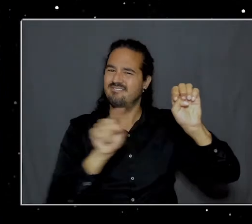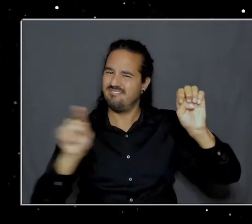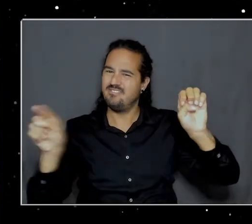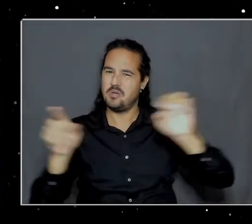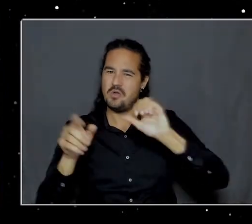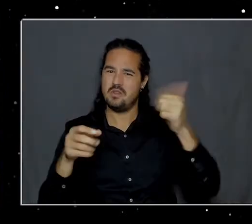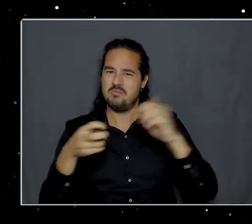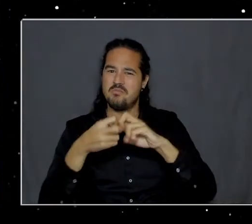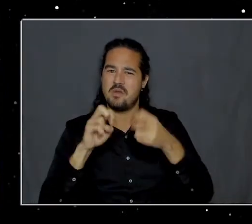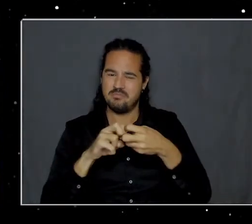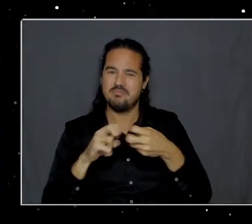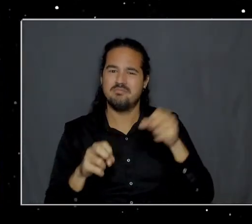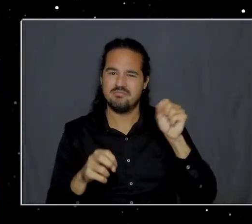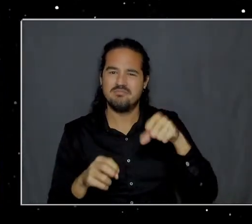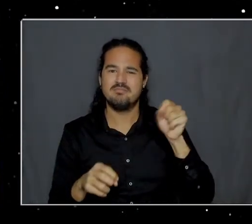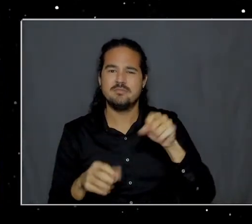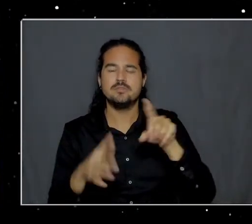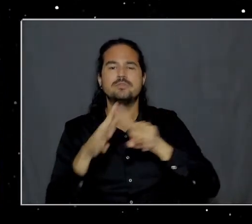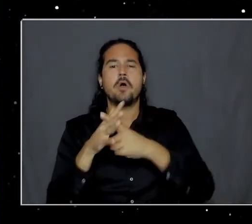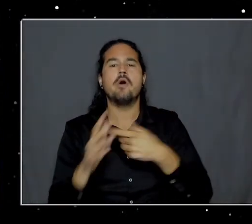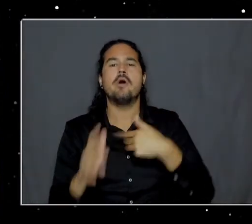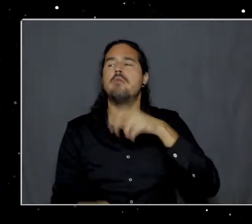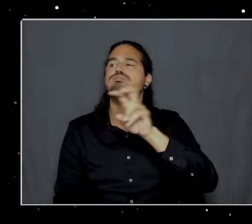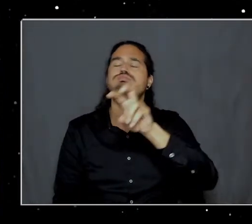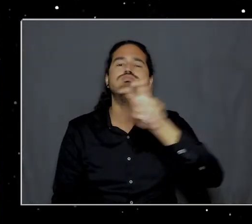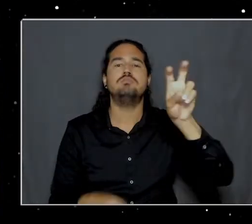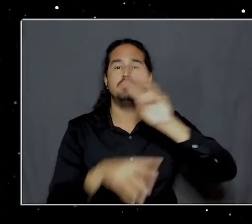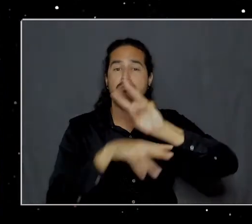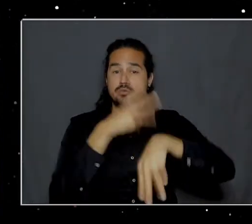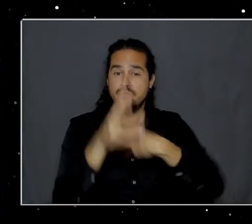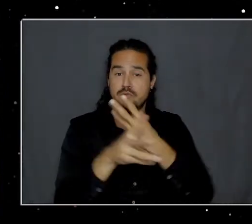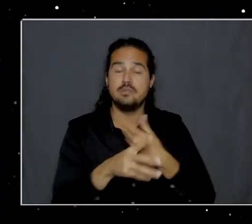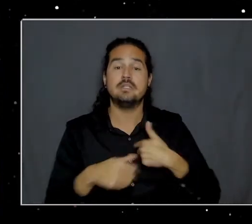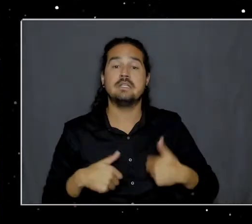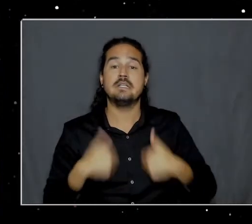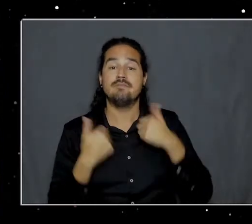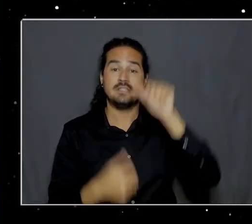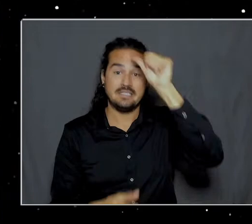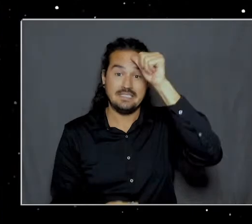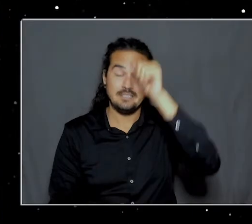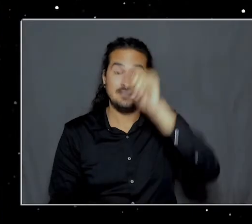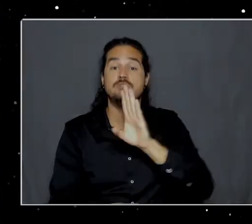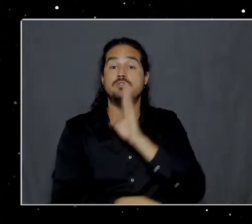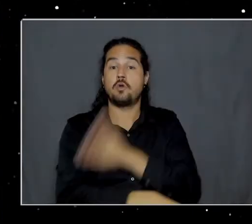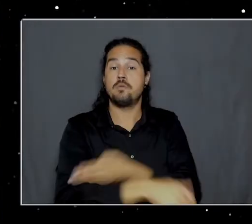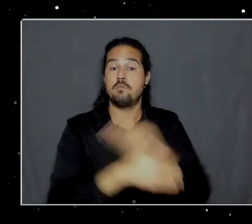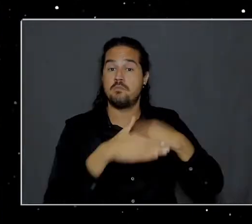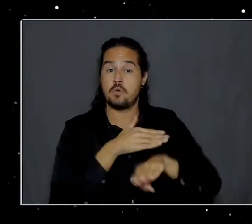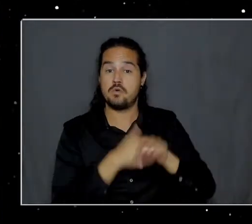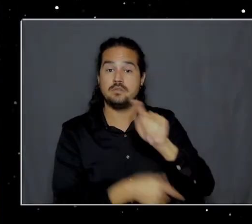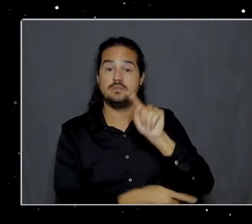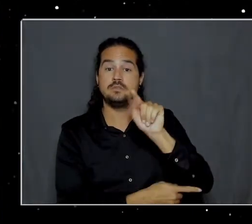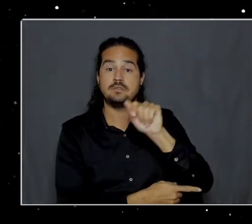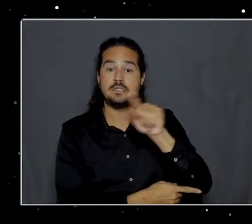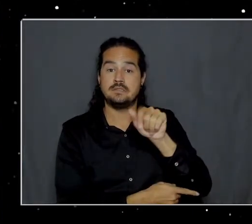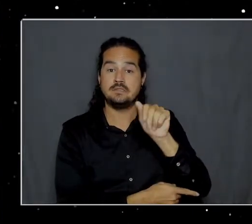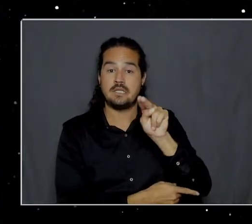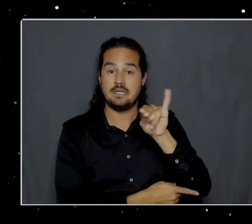AROUND THE WORLD, I LIVED IN INDIA, MY DAUGHTER WAS BORN IN TANZANIA, I SAW DIFFERENT